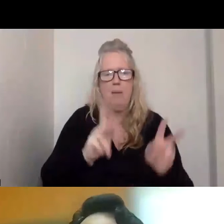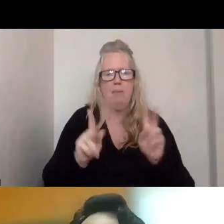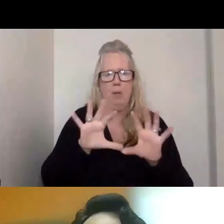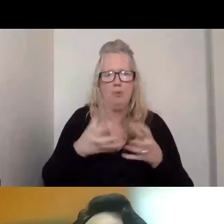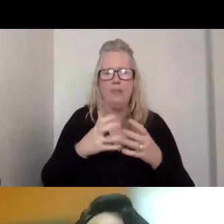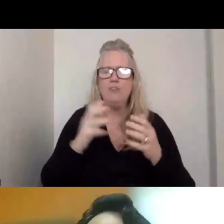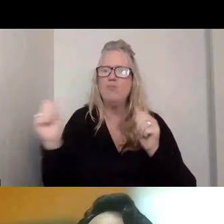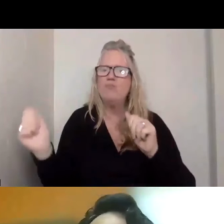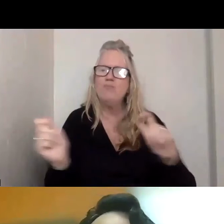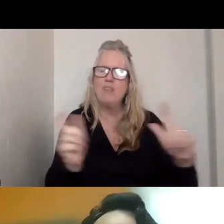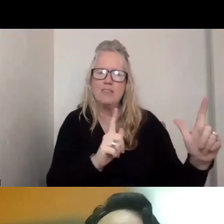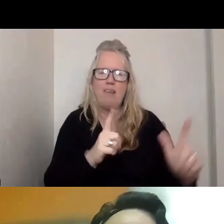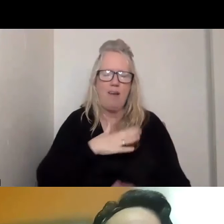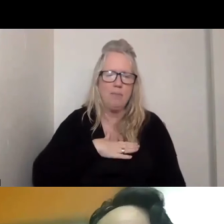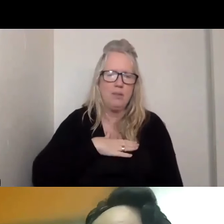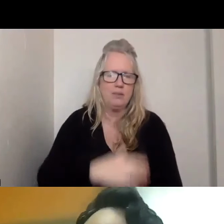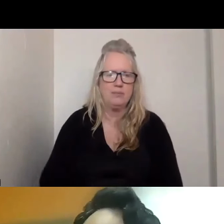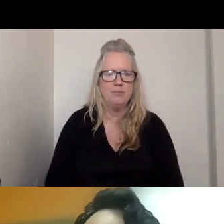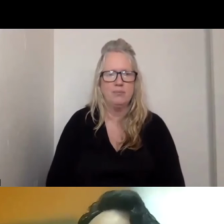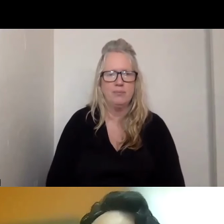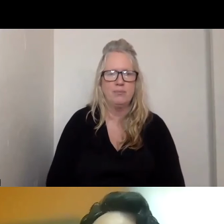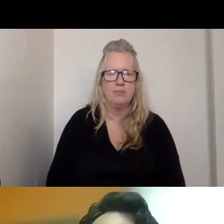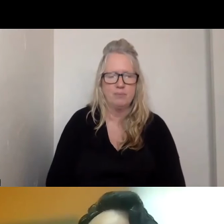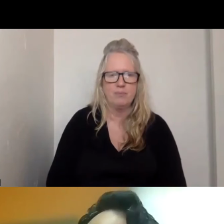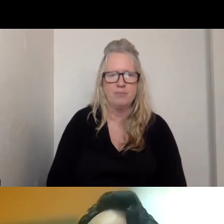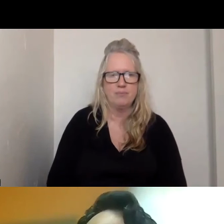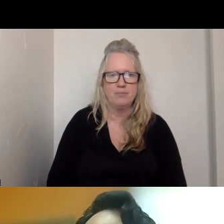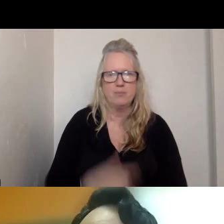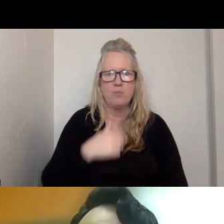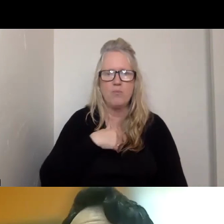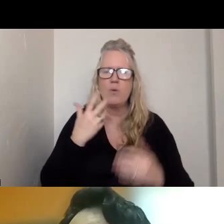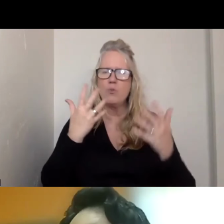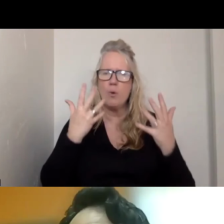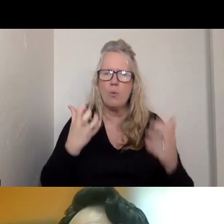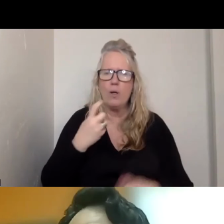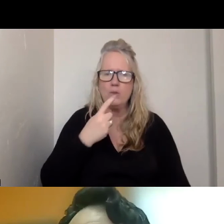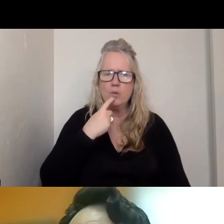SO I JUST WANT TO SAY A BIT ABOUT THE CENTER THAT I WORK WITH.